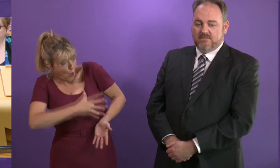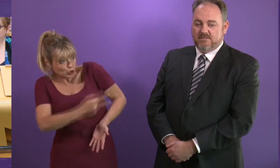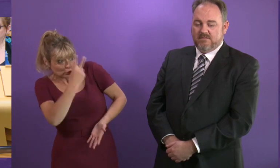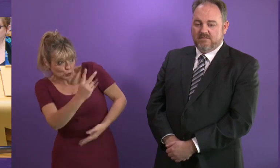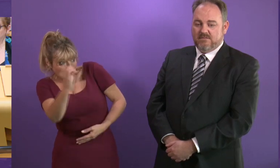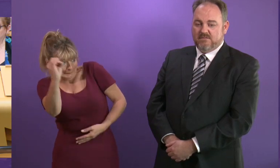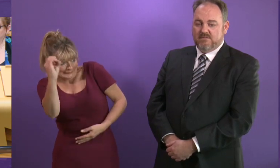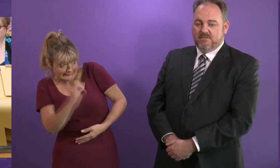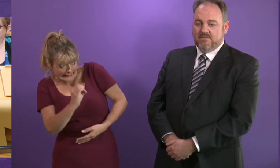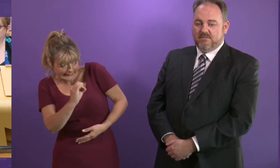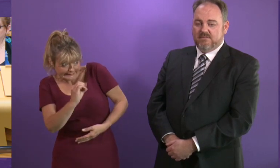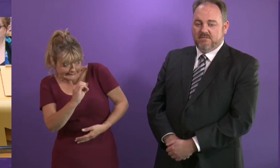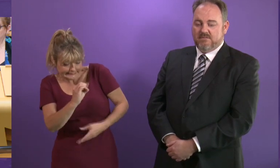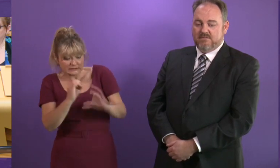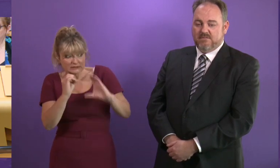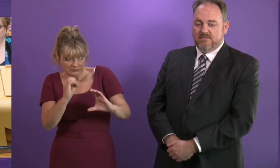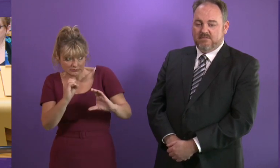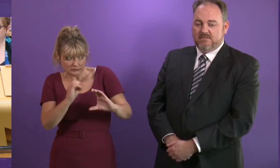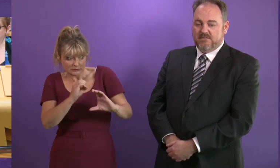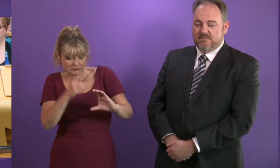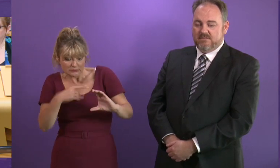of the increases for which he has called for local government and everything else that